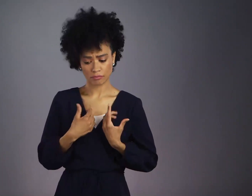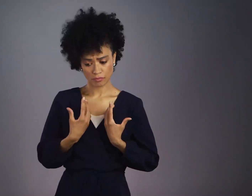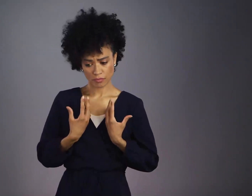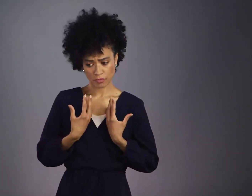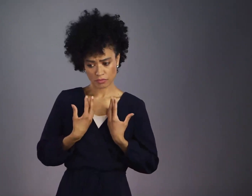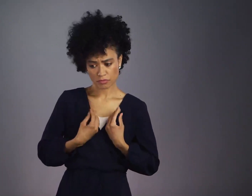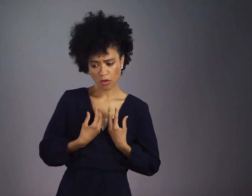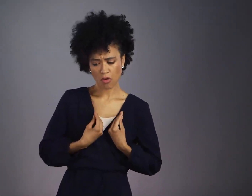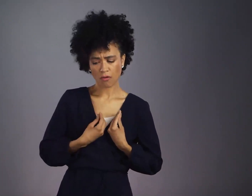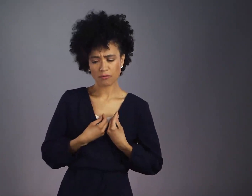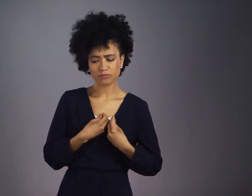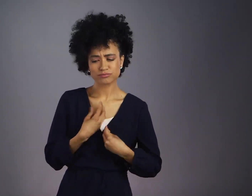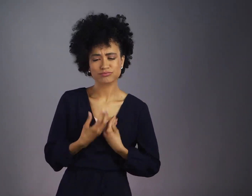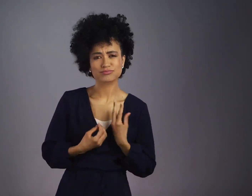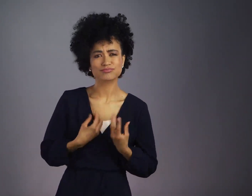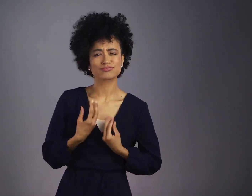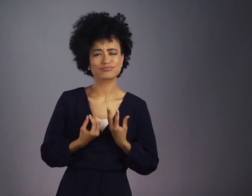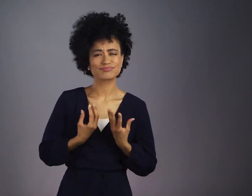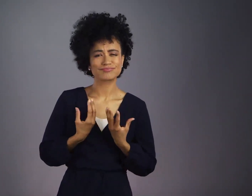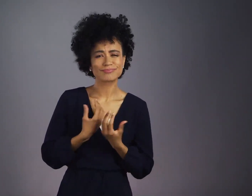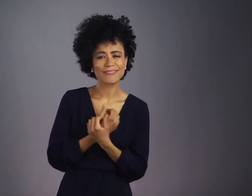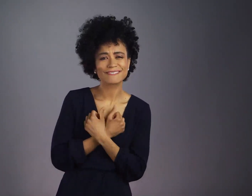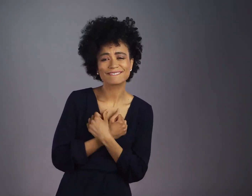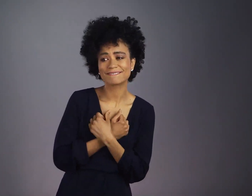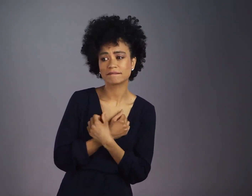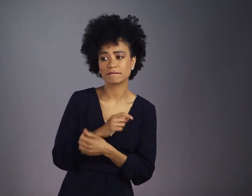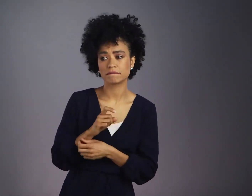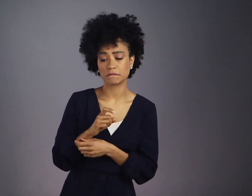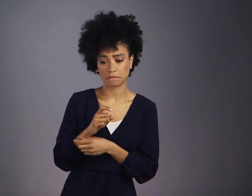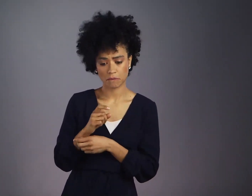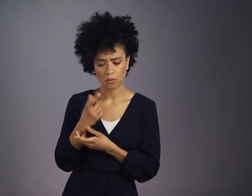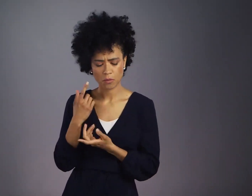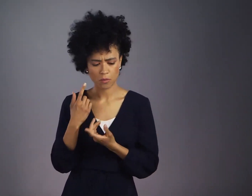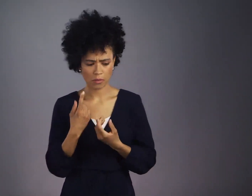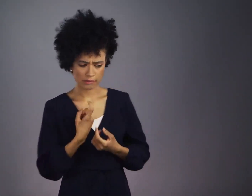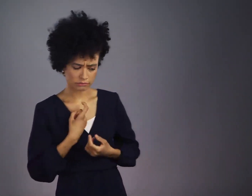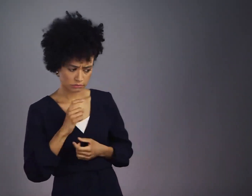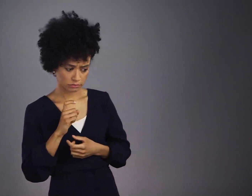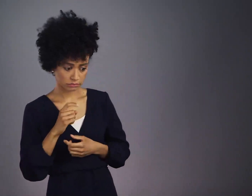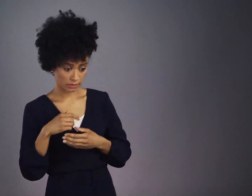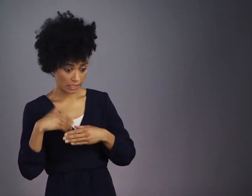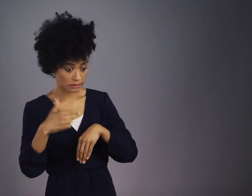Were we kind and loving toward all? What could we have done better?